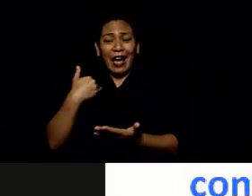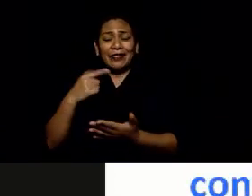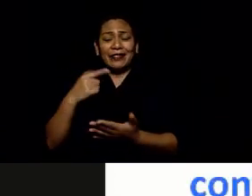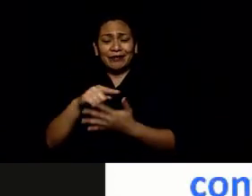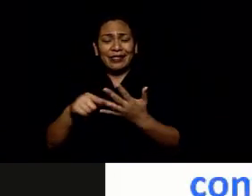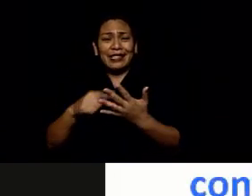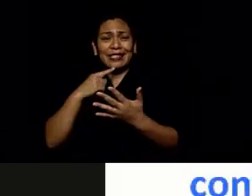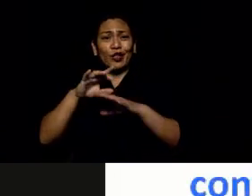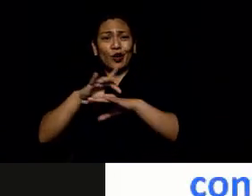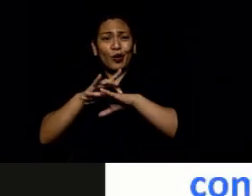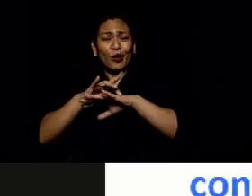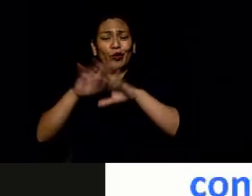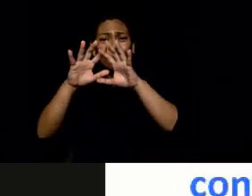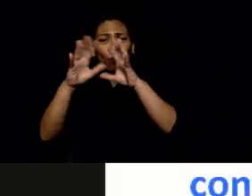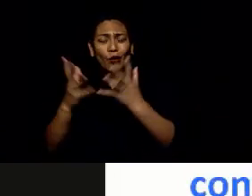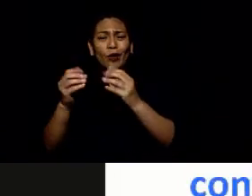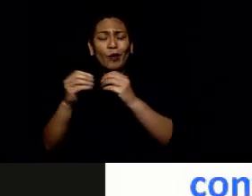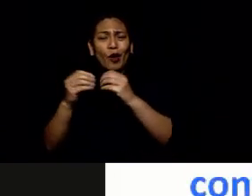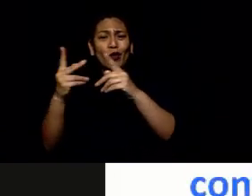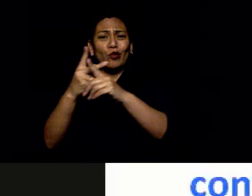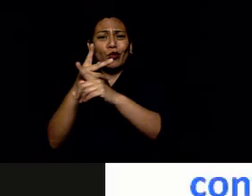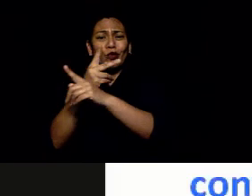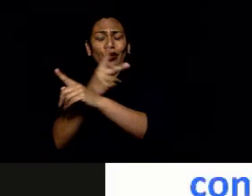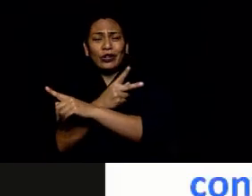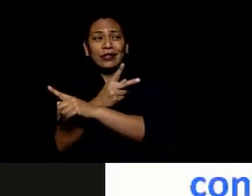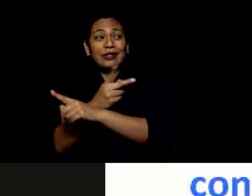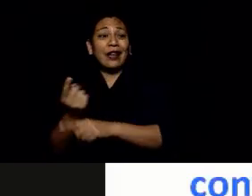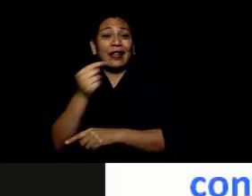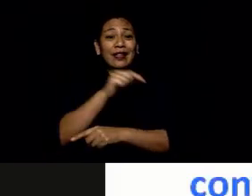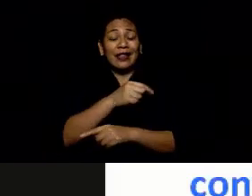environmental trends, mainstream economists continue to be focused